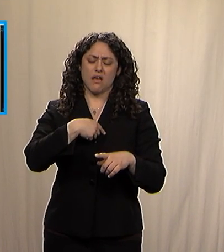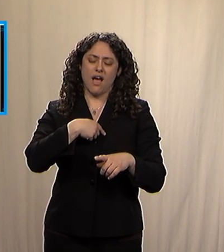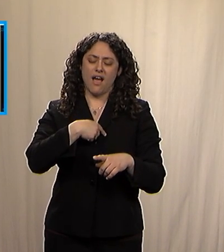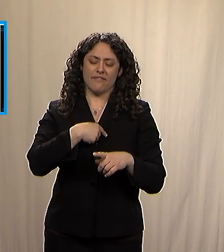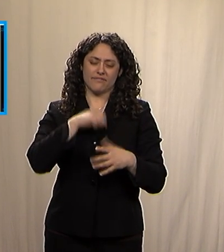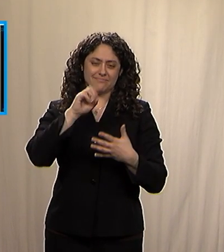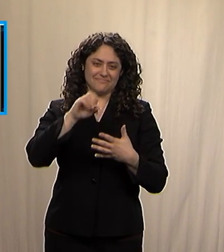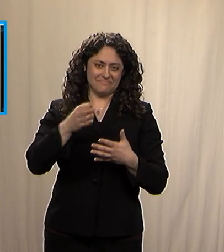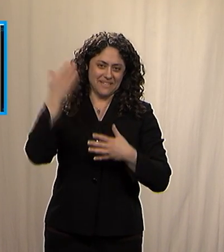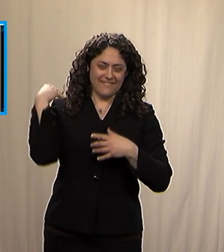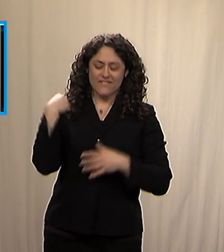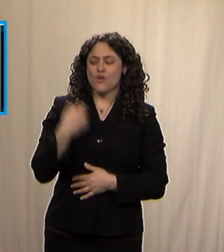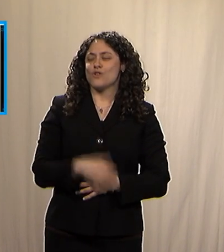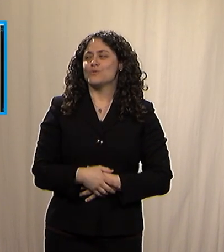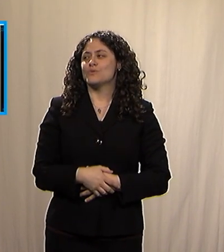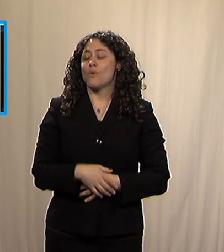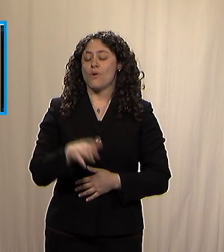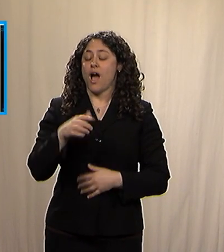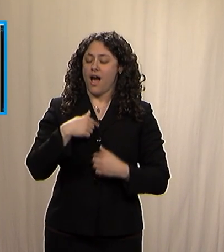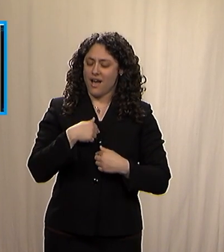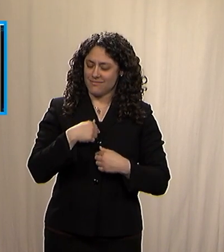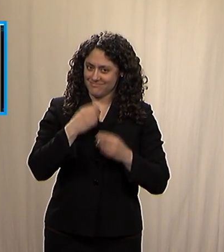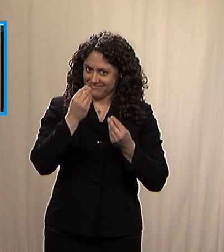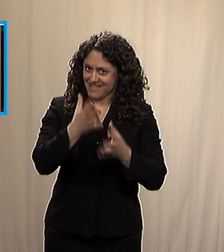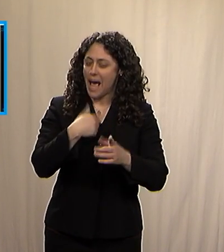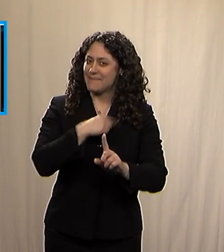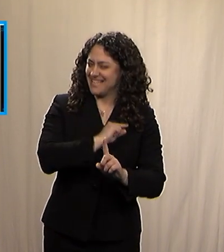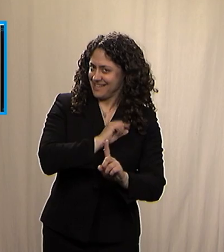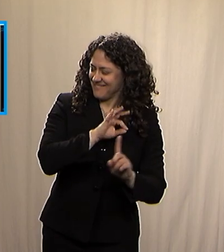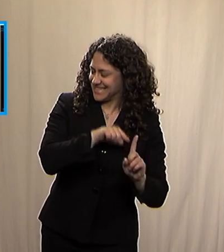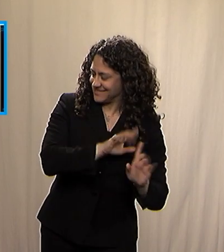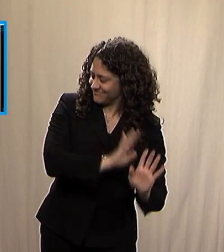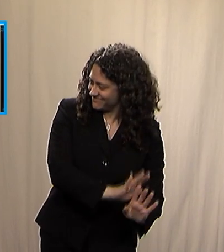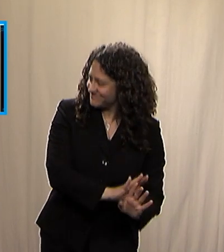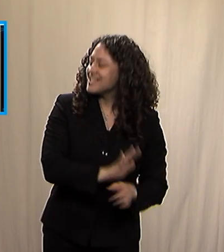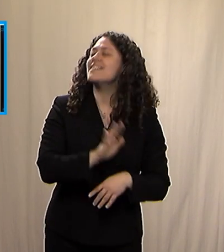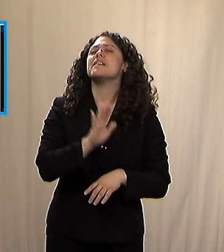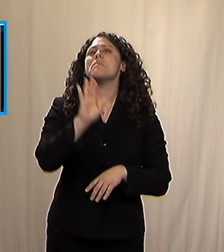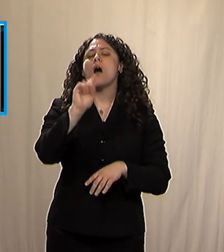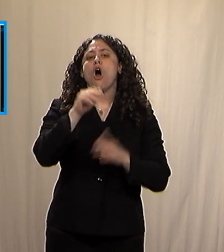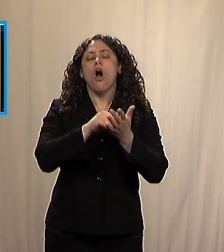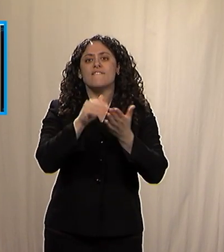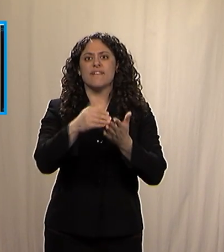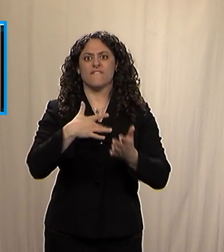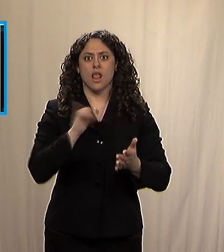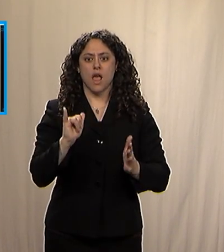and I'm guilty of this. We often get very precious about the interpreting, that we have to interpret everything.